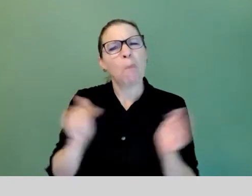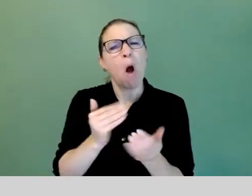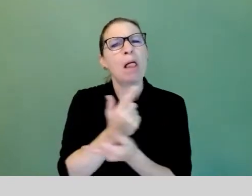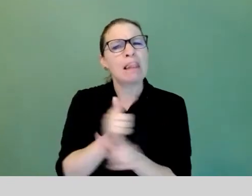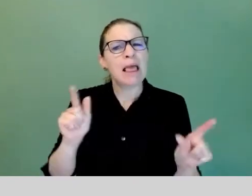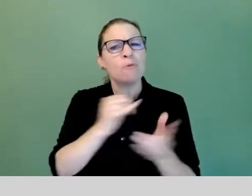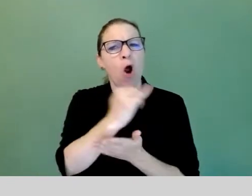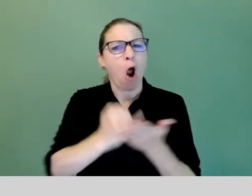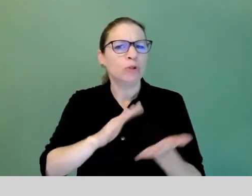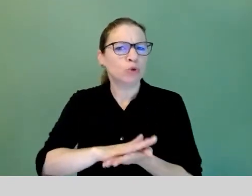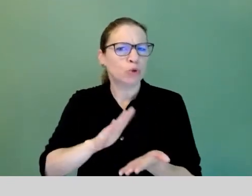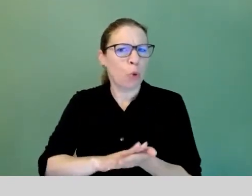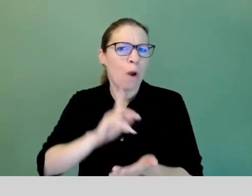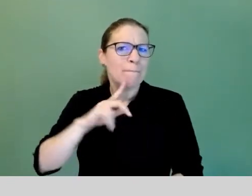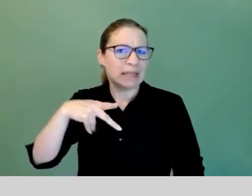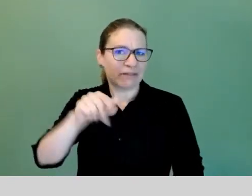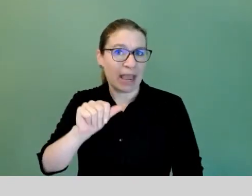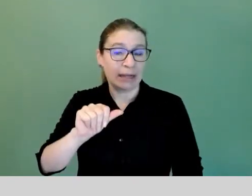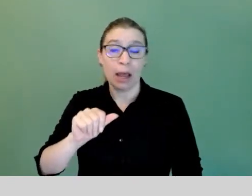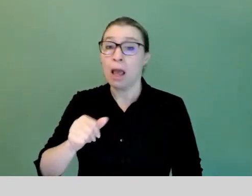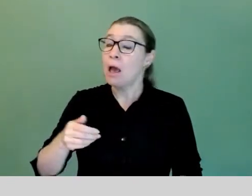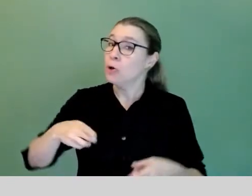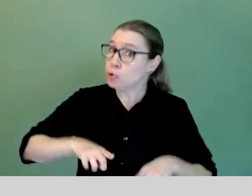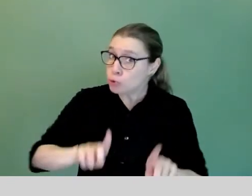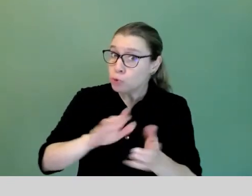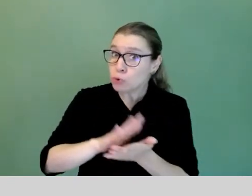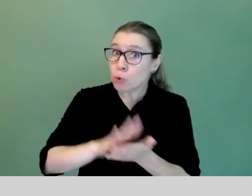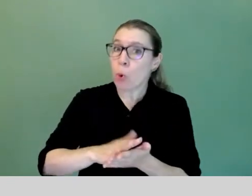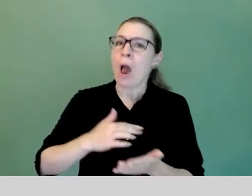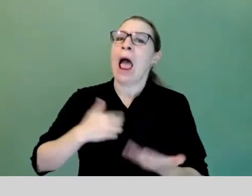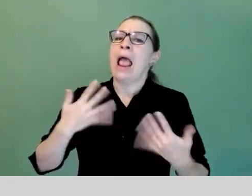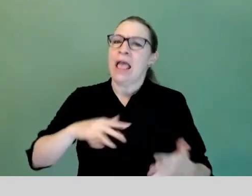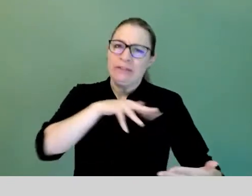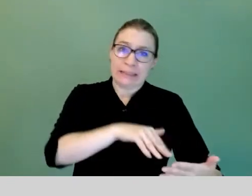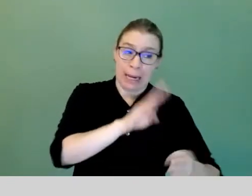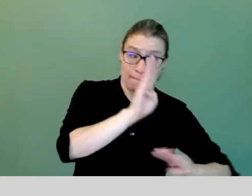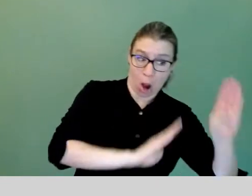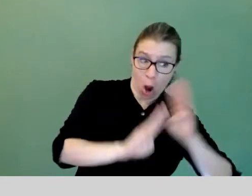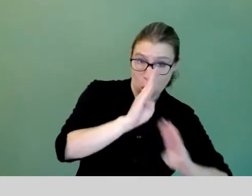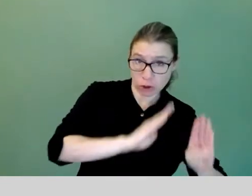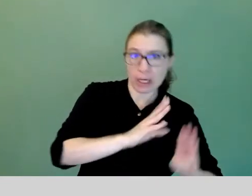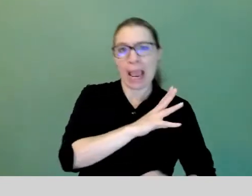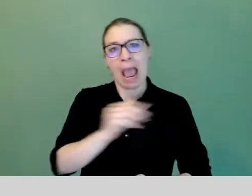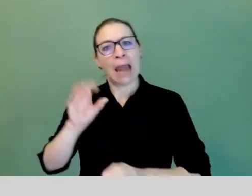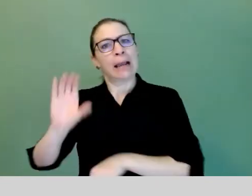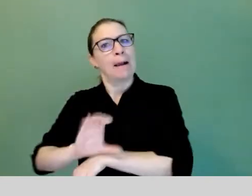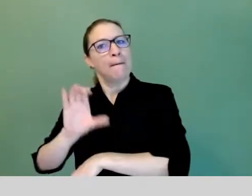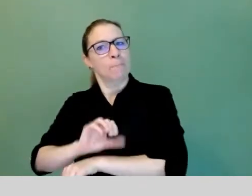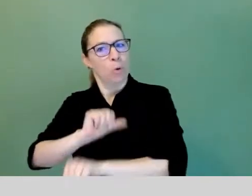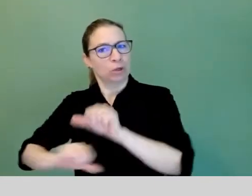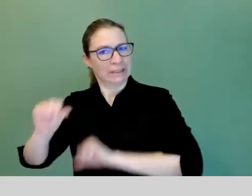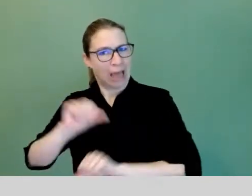in Northwestern, Pennsylvania. There, I have had the opportunity to study both biology and computer science,